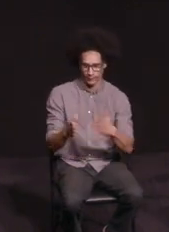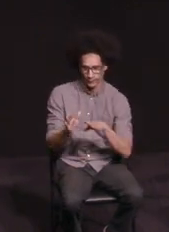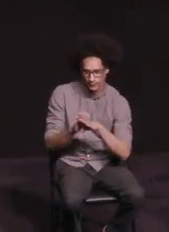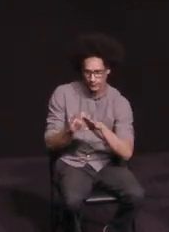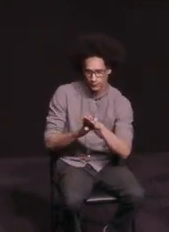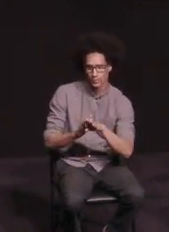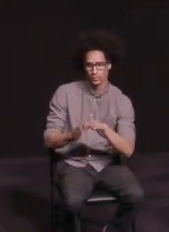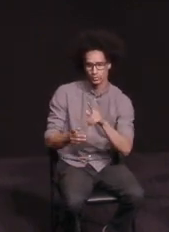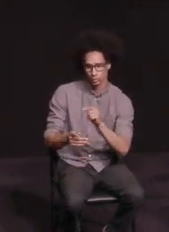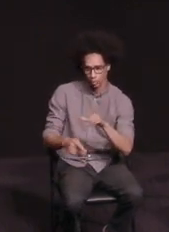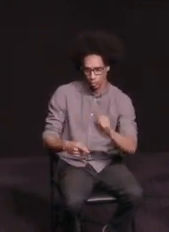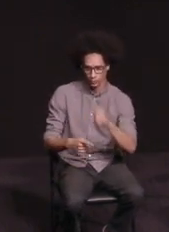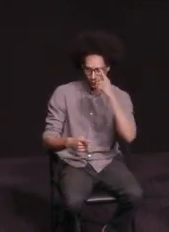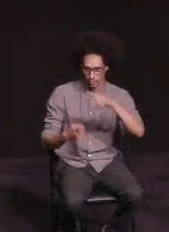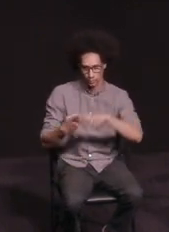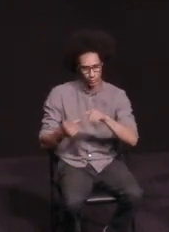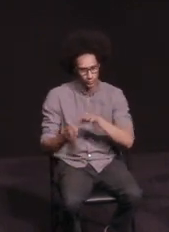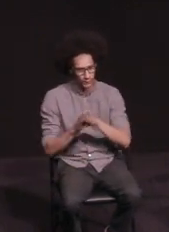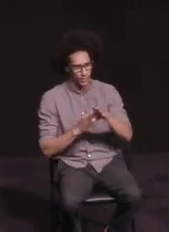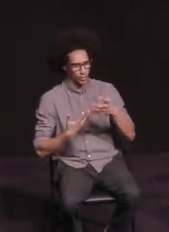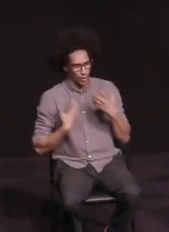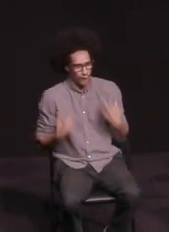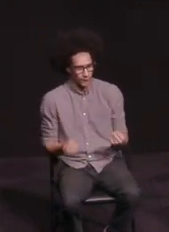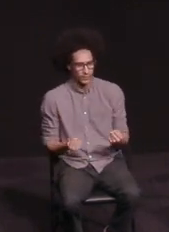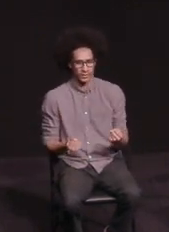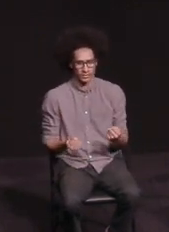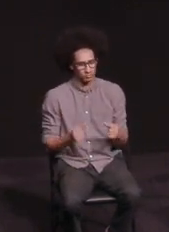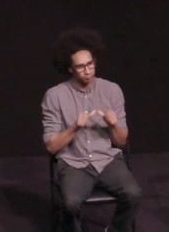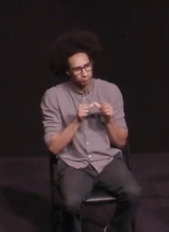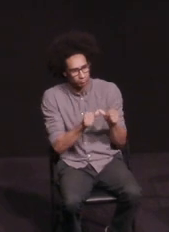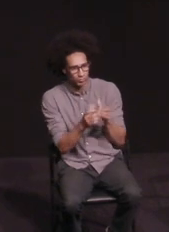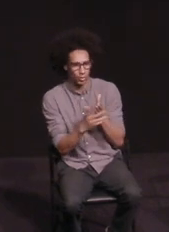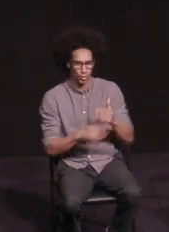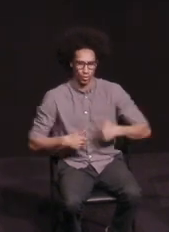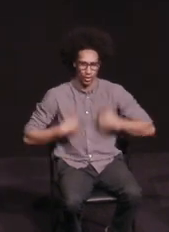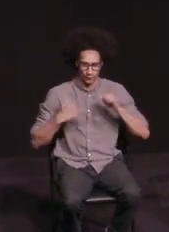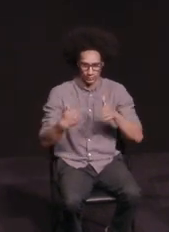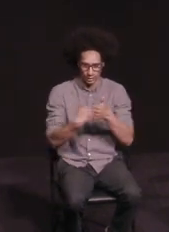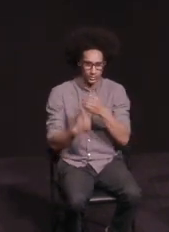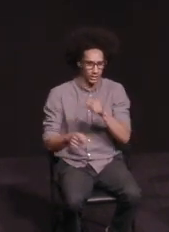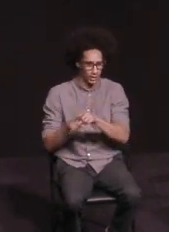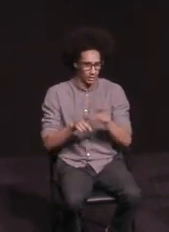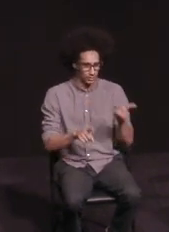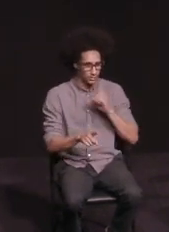strength in the face of life's challenges. In her work as an advocate, she is committed to making a